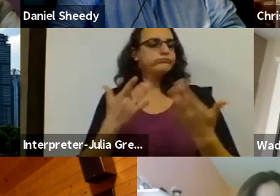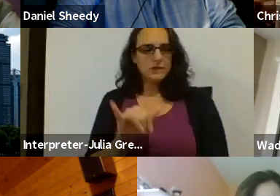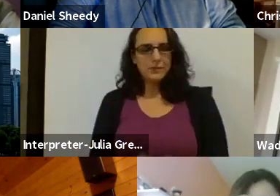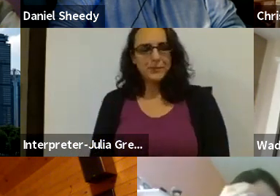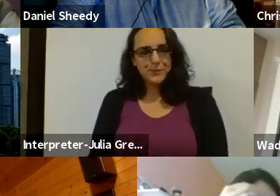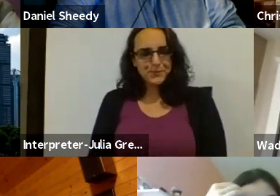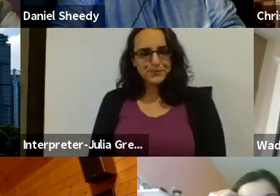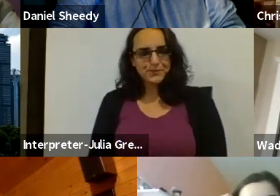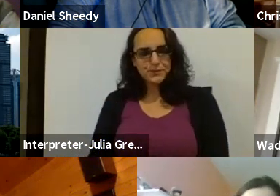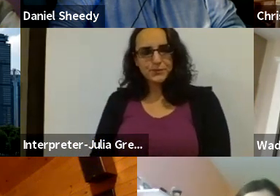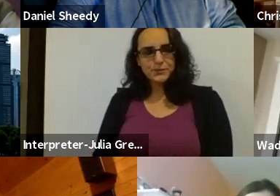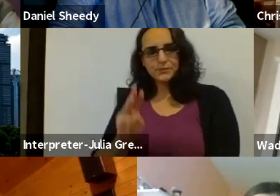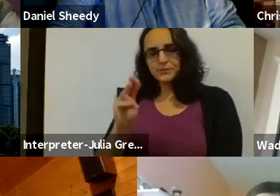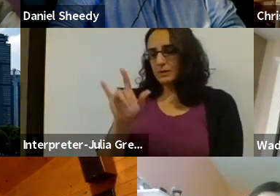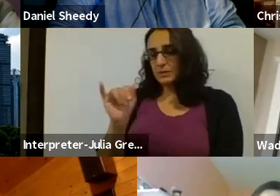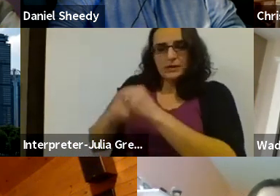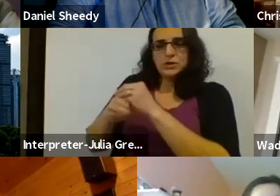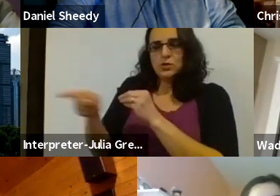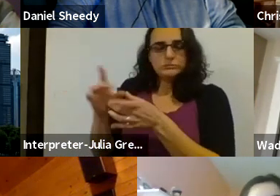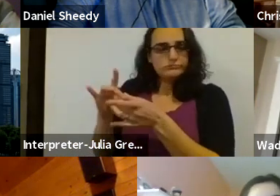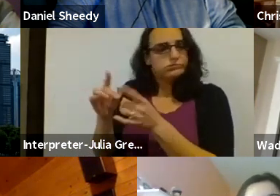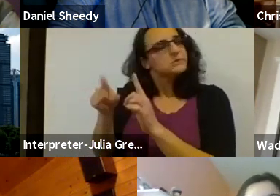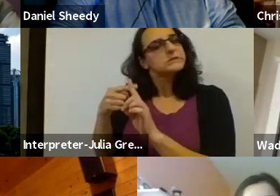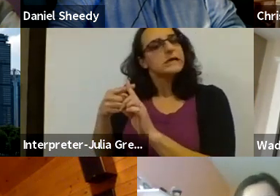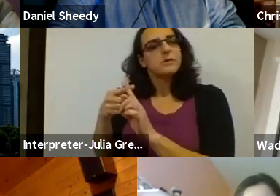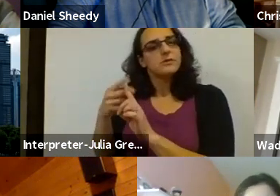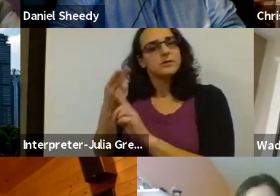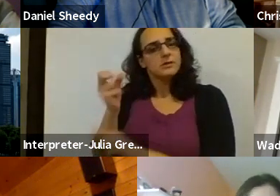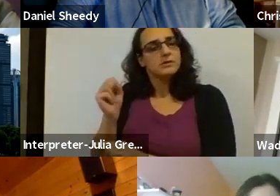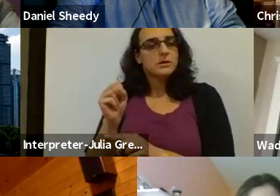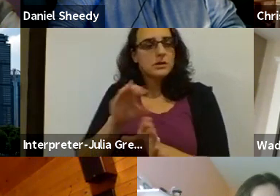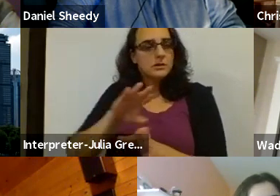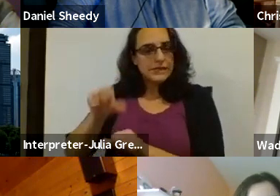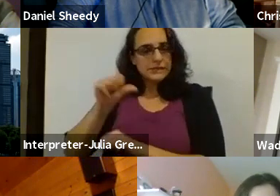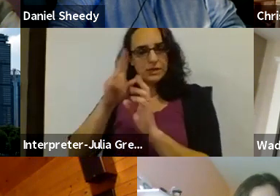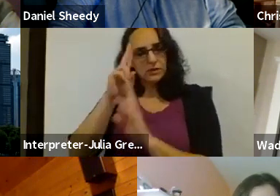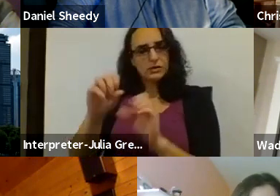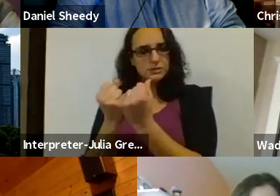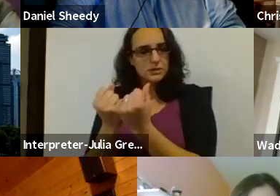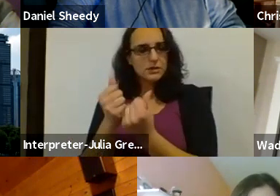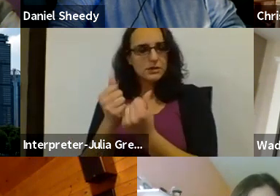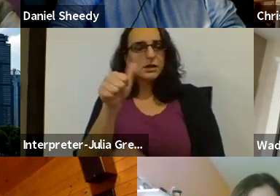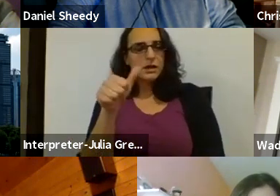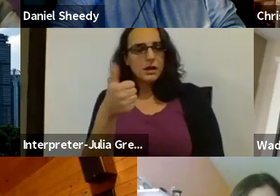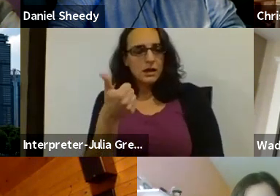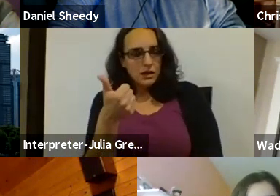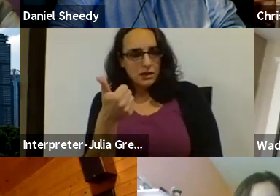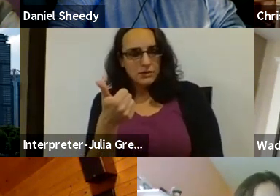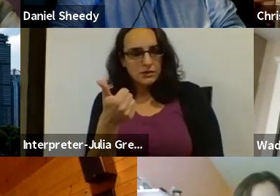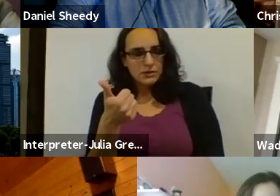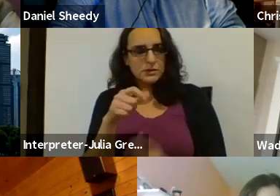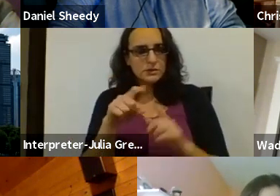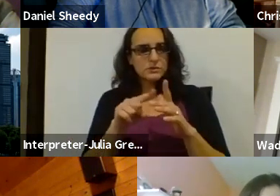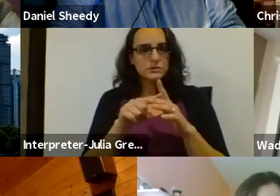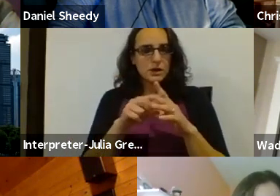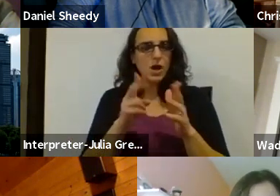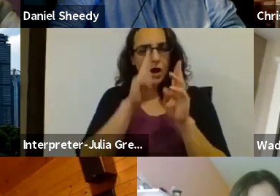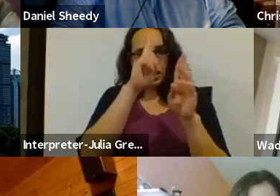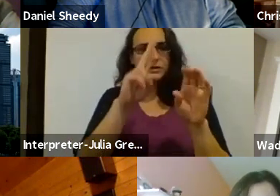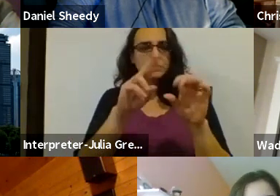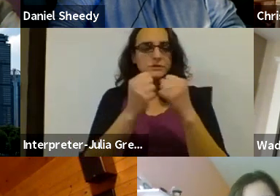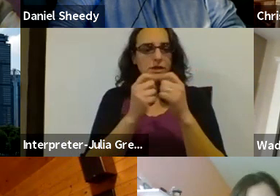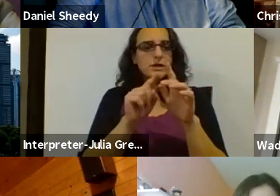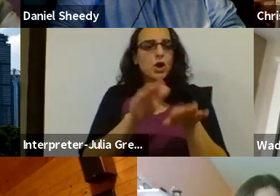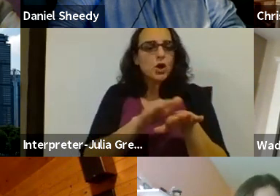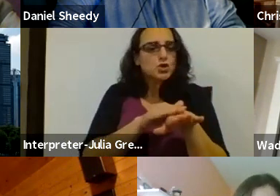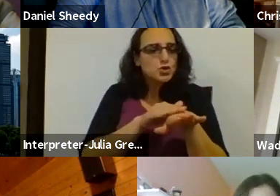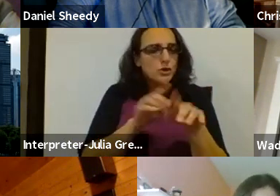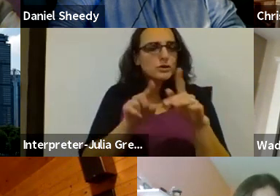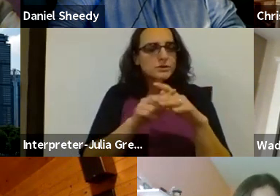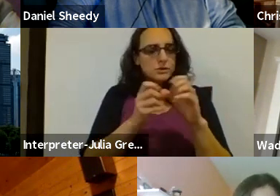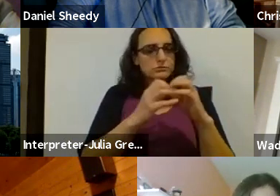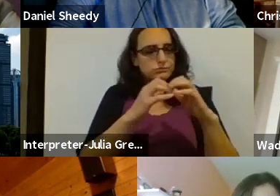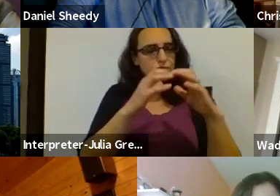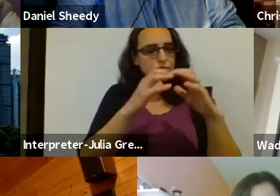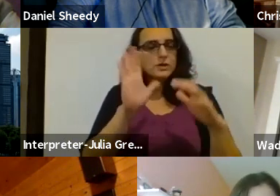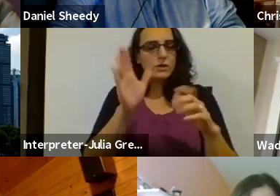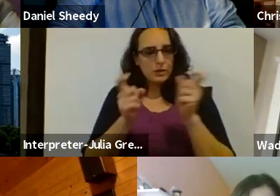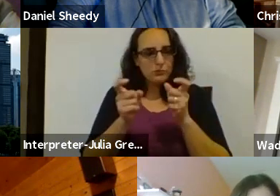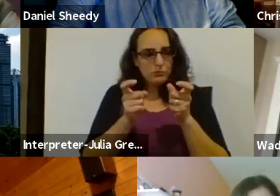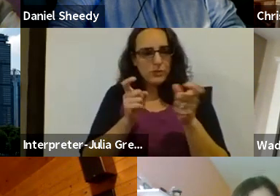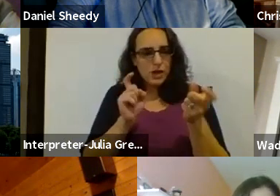Malia Savas: So in addition to what she said about the high school. So other than science Honor Society. Others honor societies are starting to slowly come back and they're going to have their modified ceremony of, you know, induction soon, which is nice.